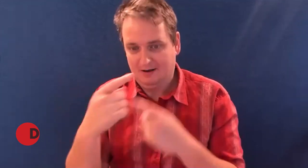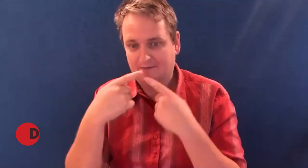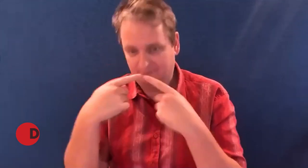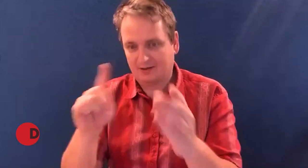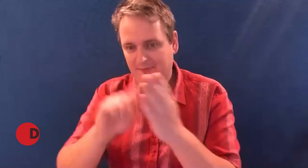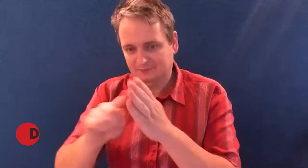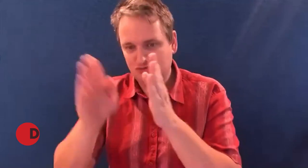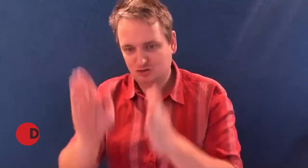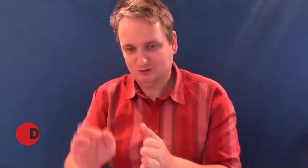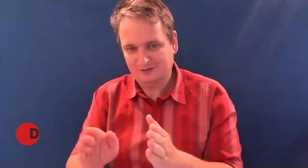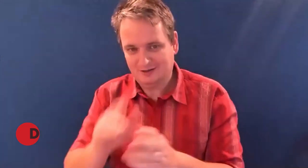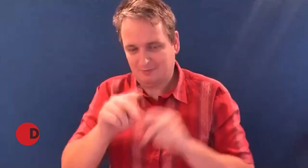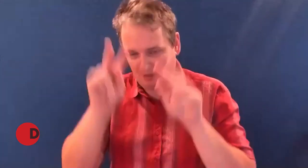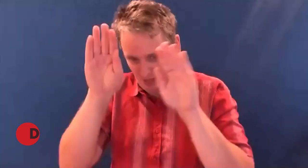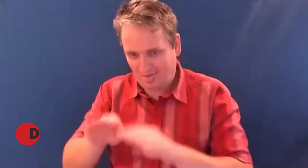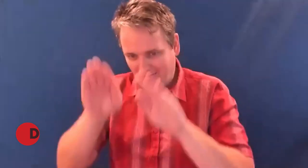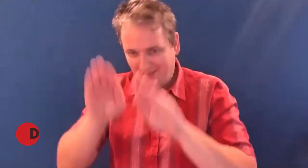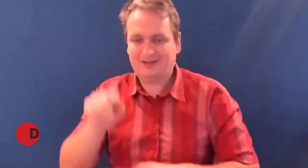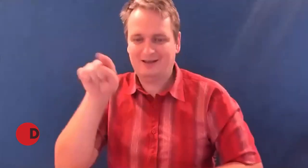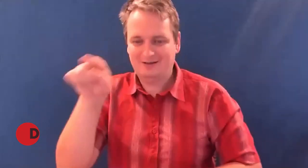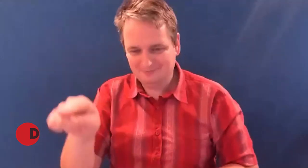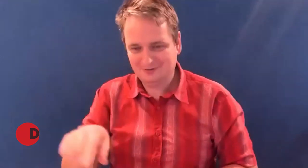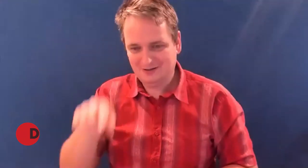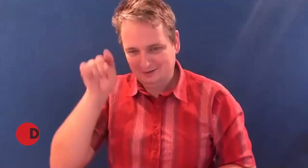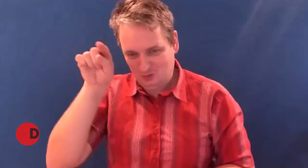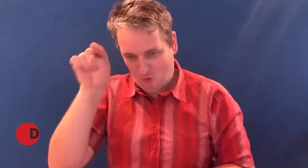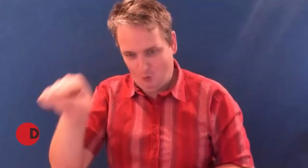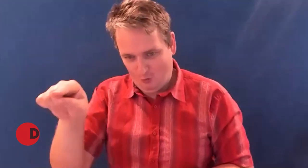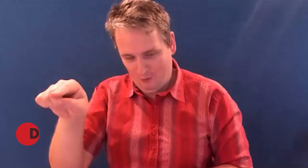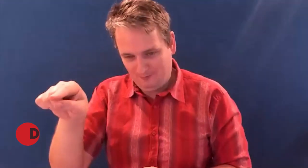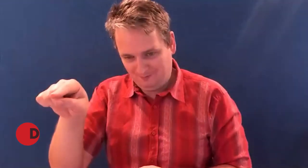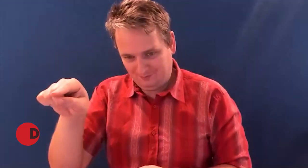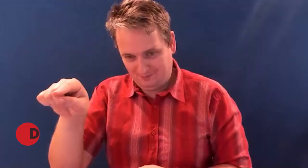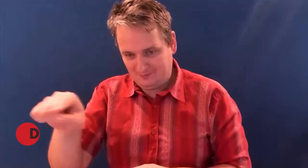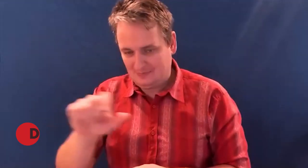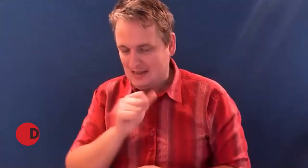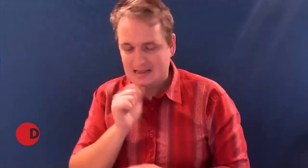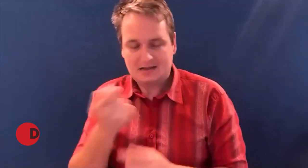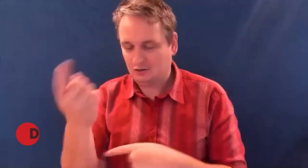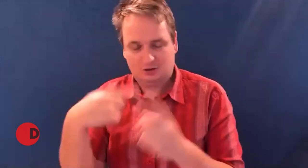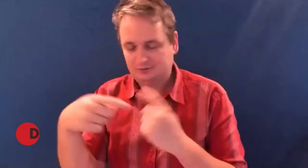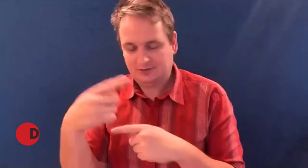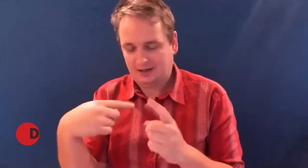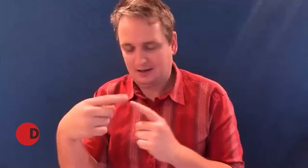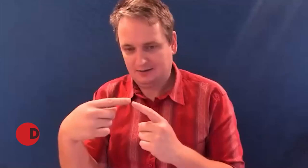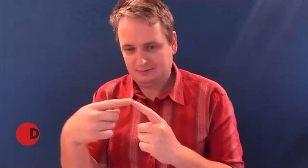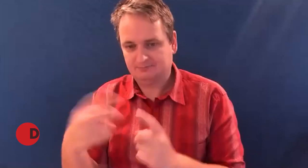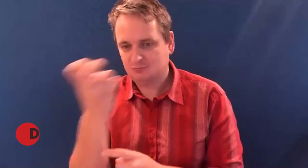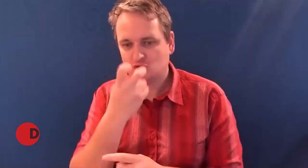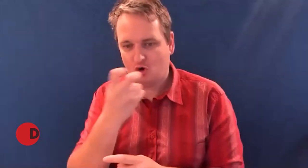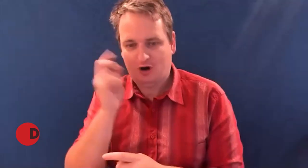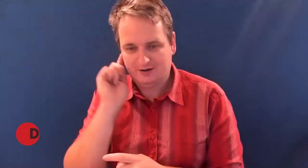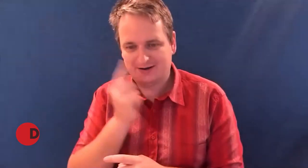his research and admired by many. He doesn't sign and is oral Deaf.